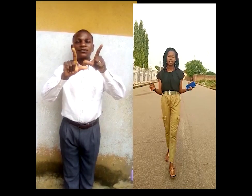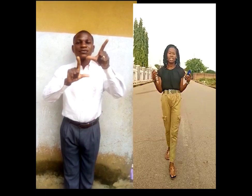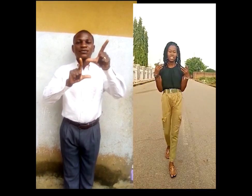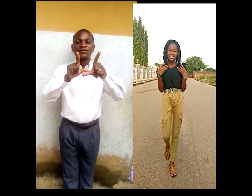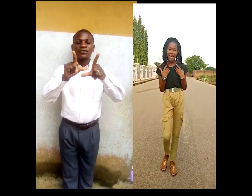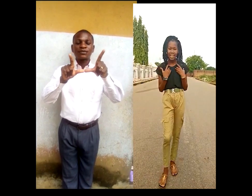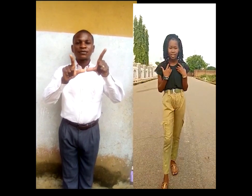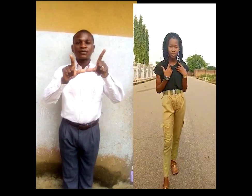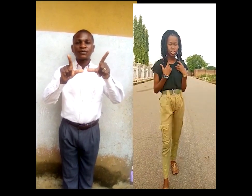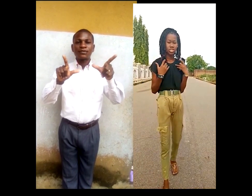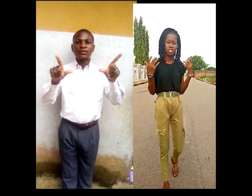Sign language is for me!